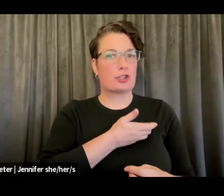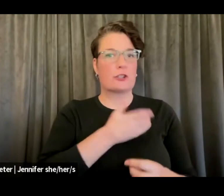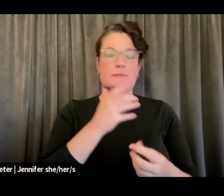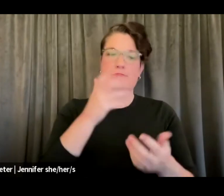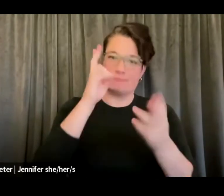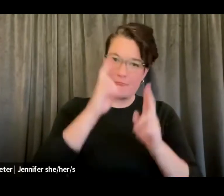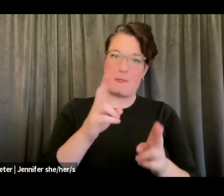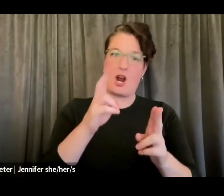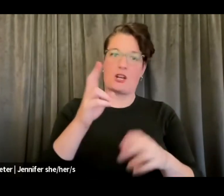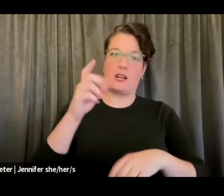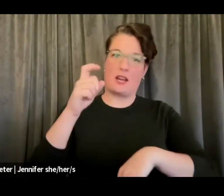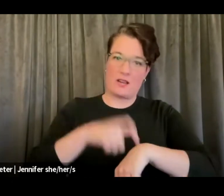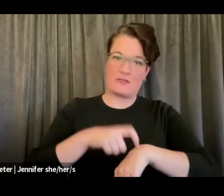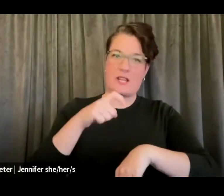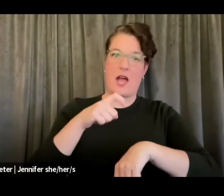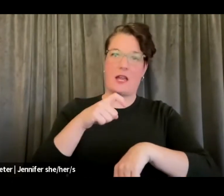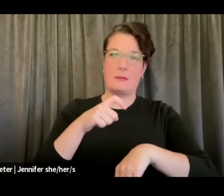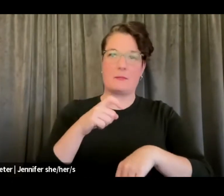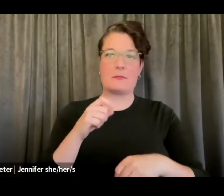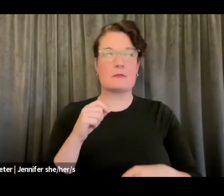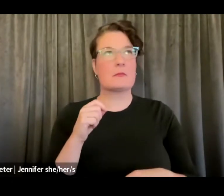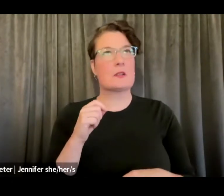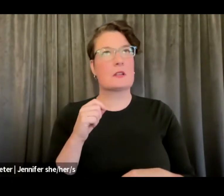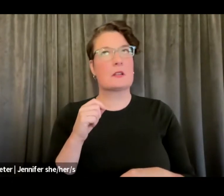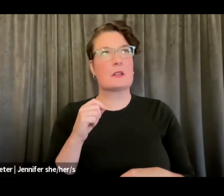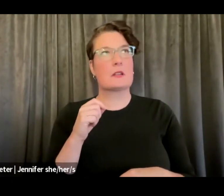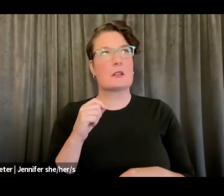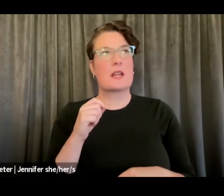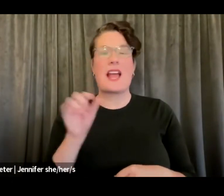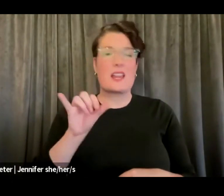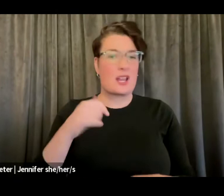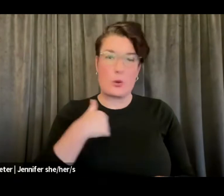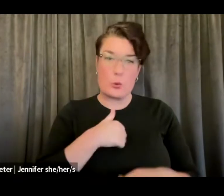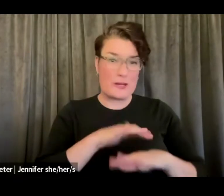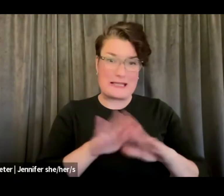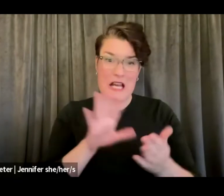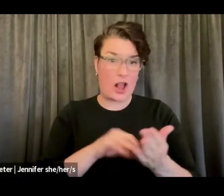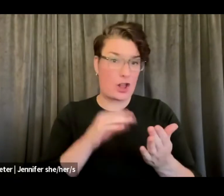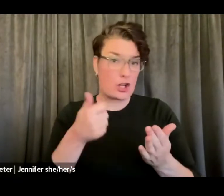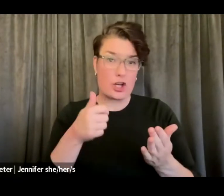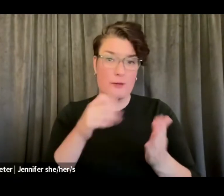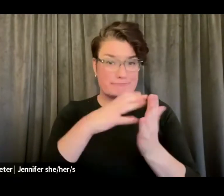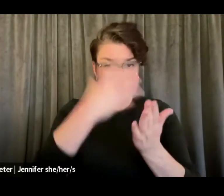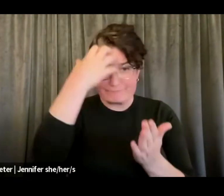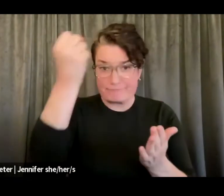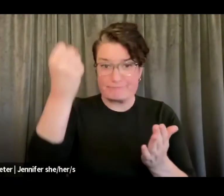marking of time, less in a, we didn't learn any Torah portions.